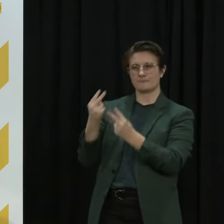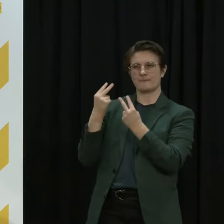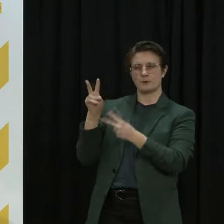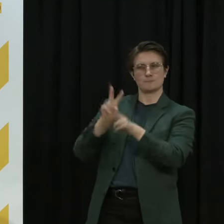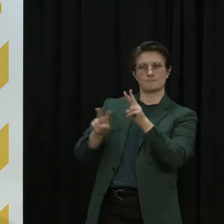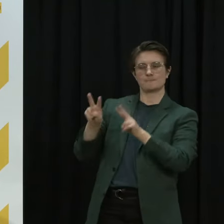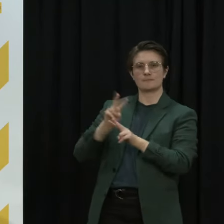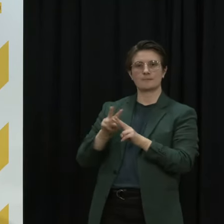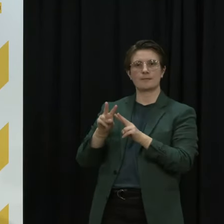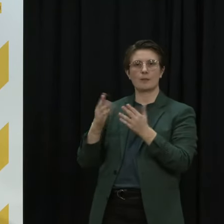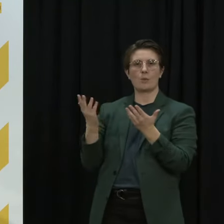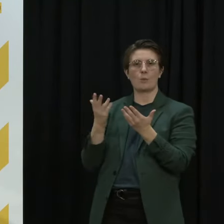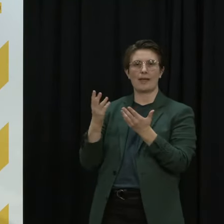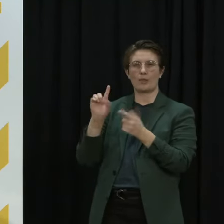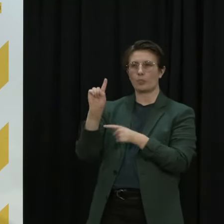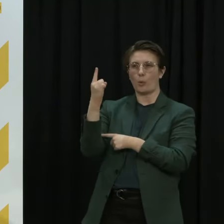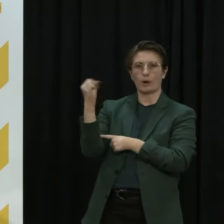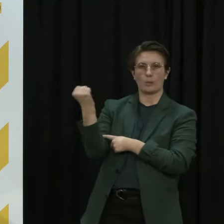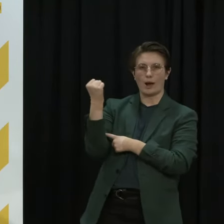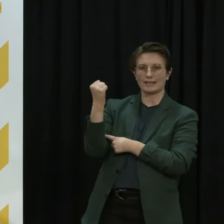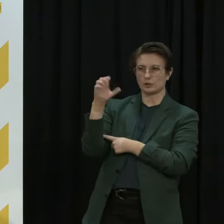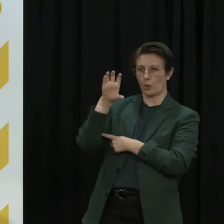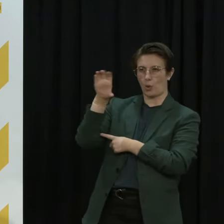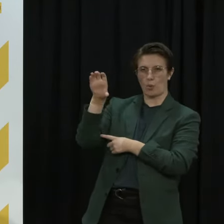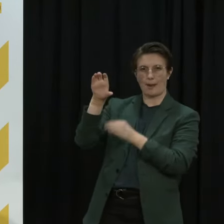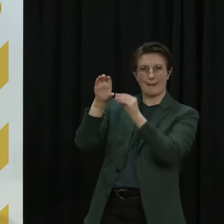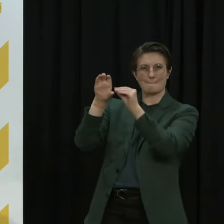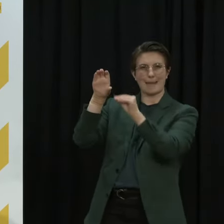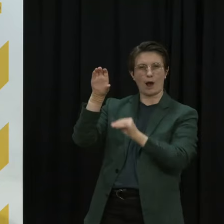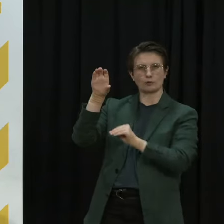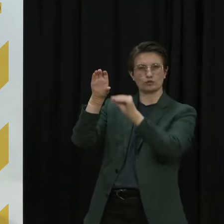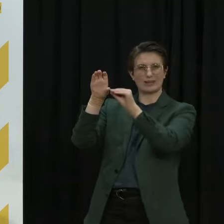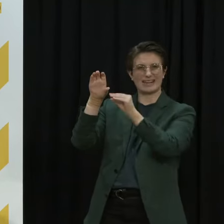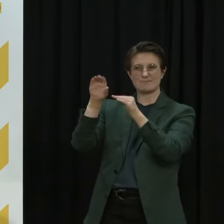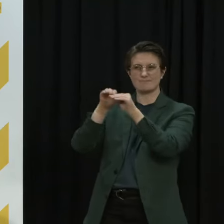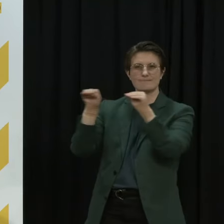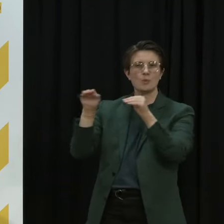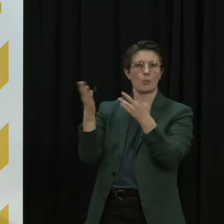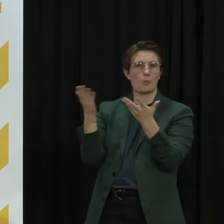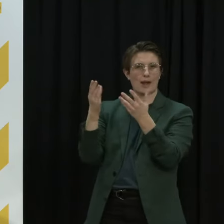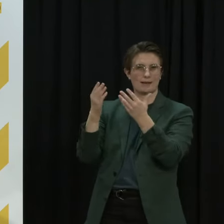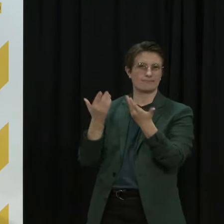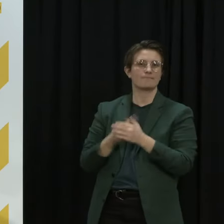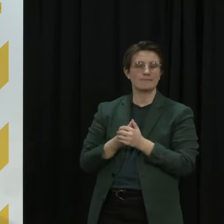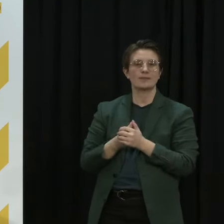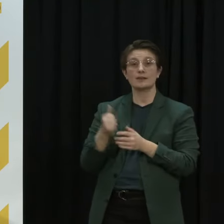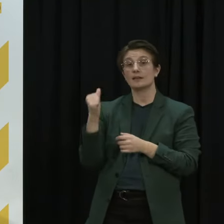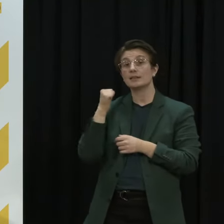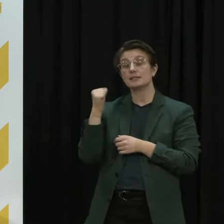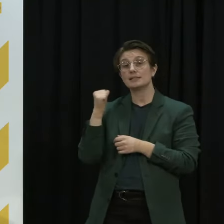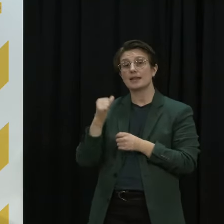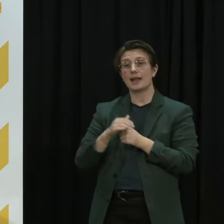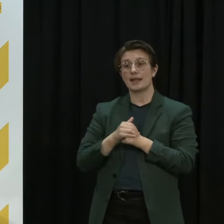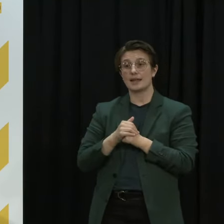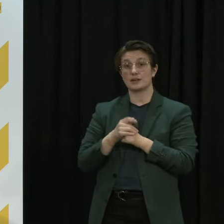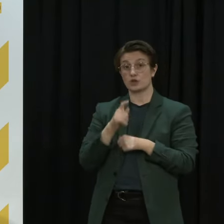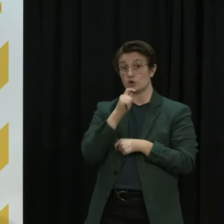did indicate yesterday that would be keeping a boundary around the area which is currently under review and we would make further decisions on